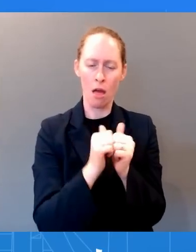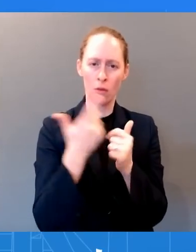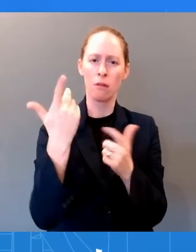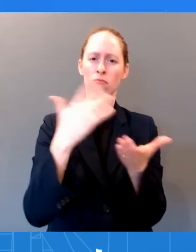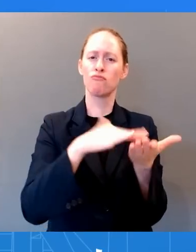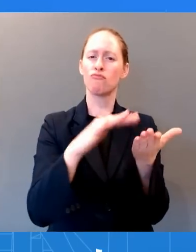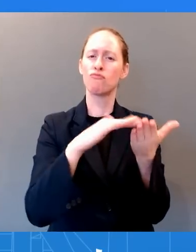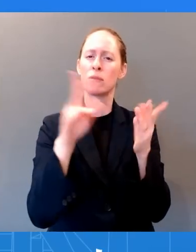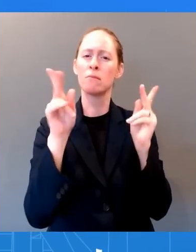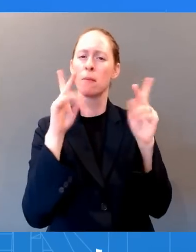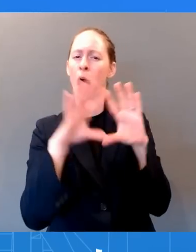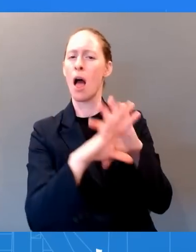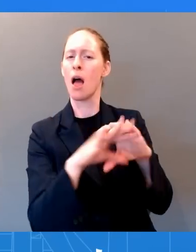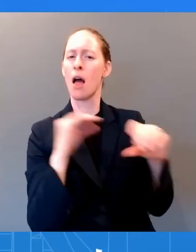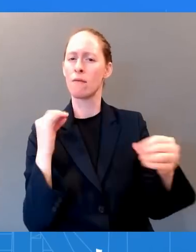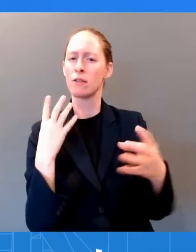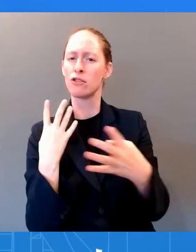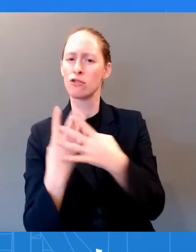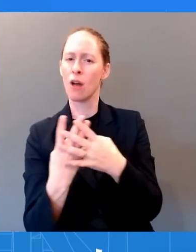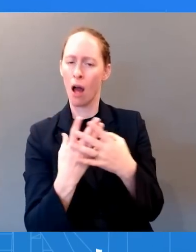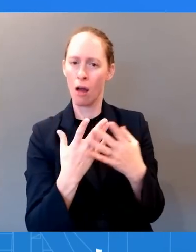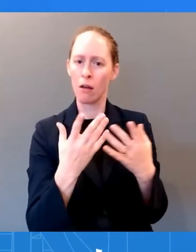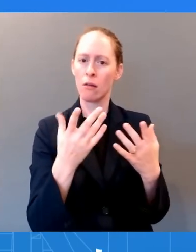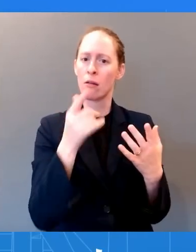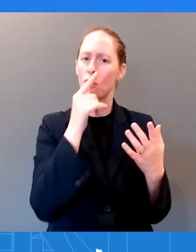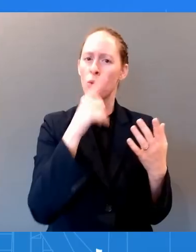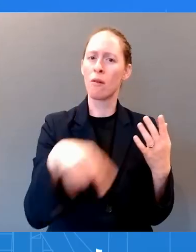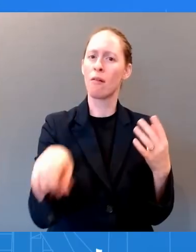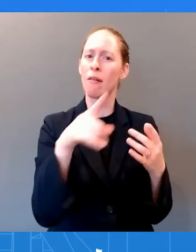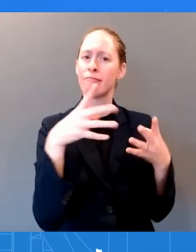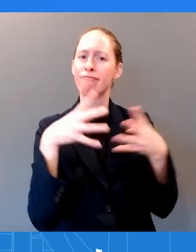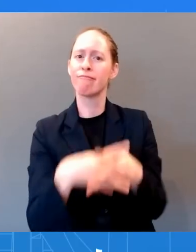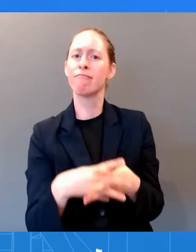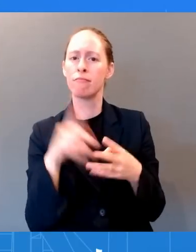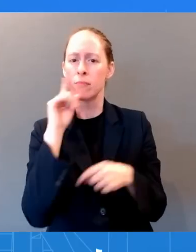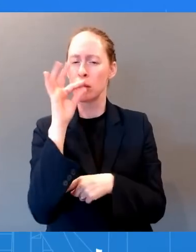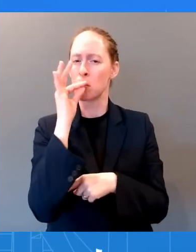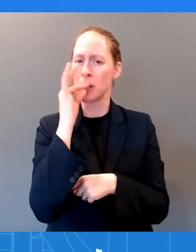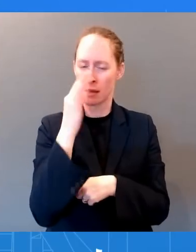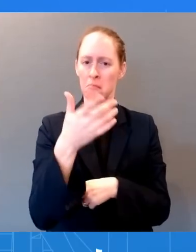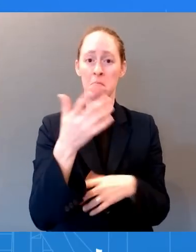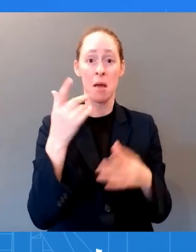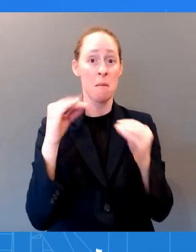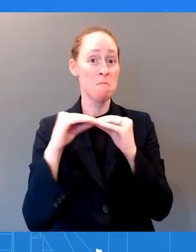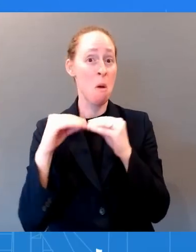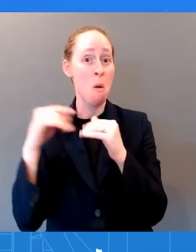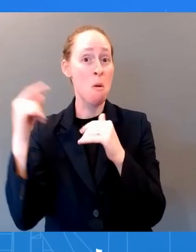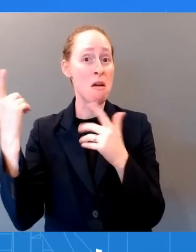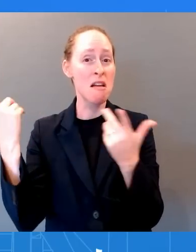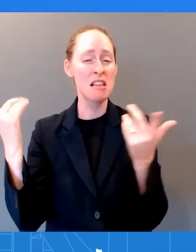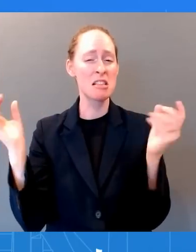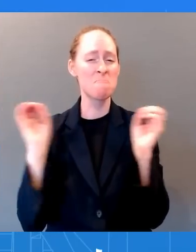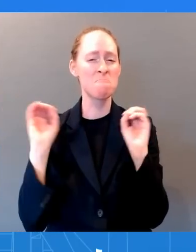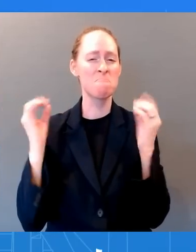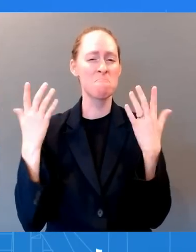just don't have anything at this time. The Press: Does the White House believe he has the authority to do that executive action? Ms. Jean-Pierre: So, look, again,